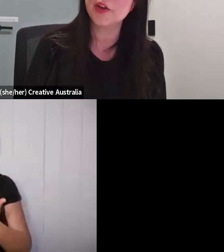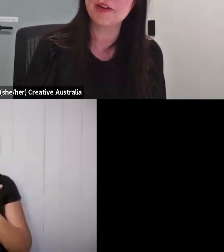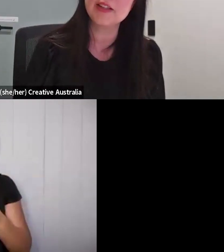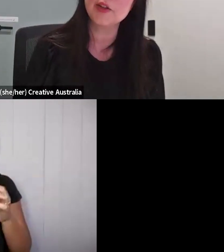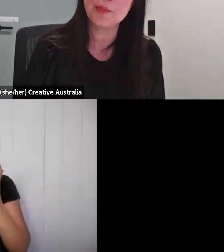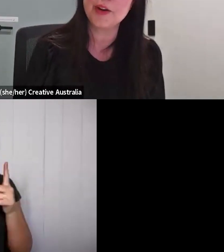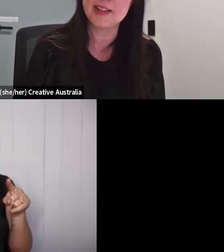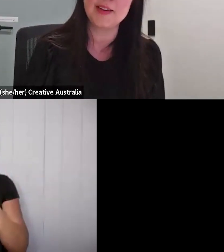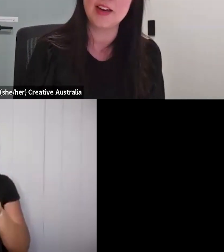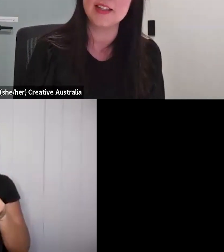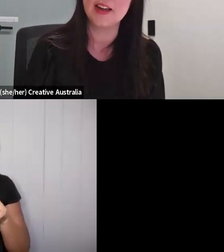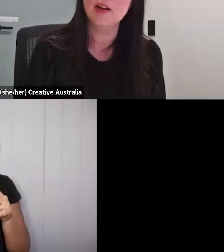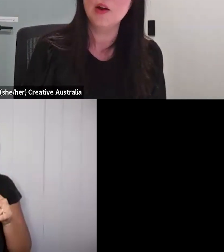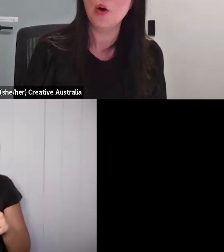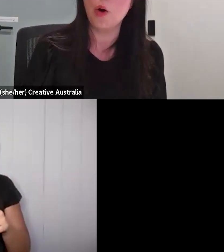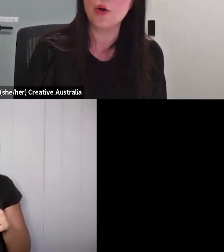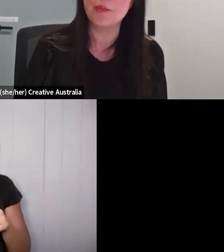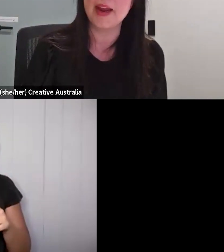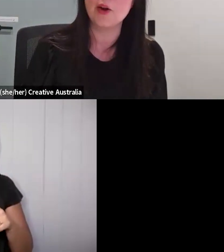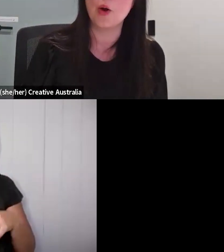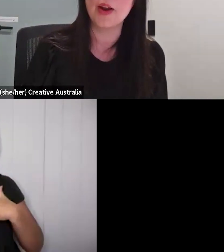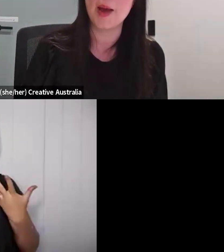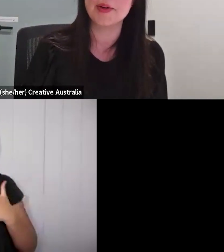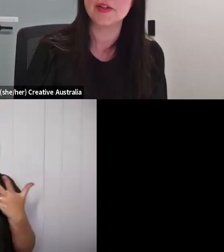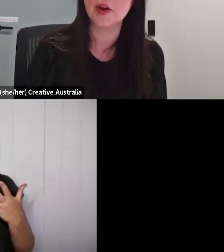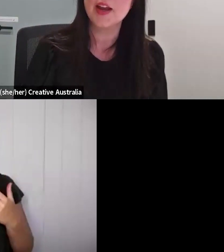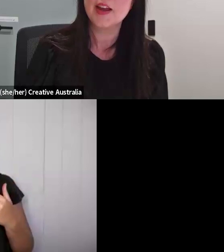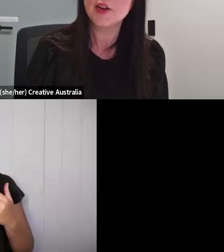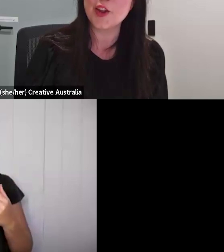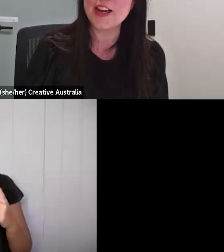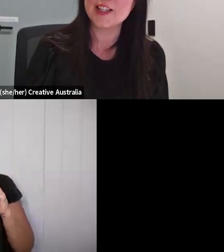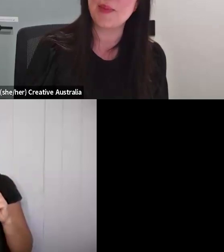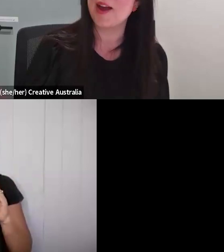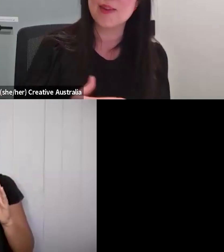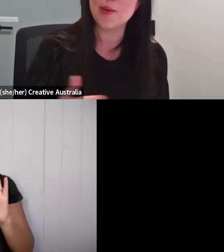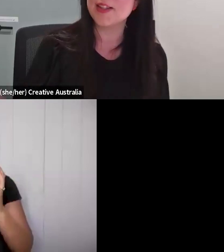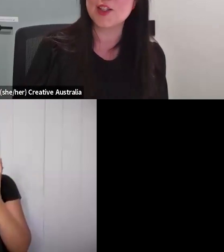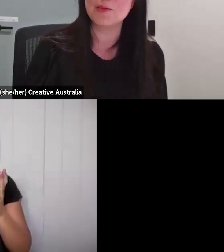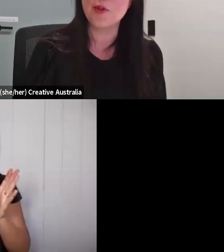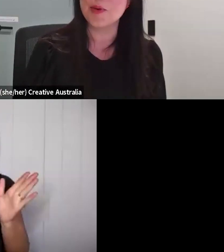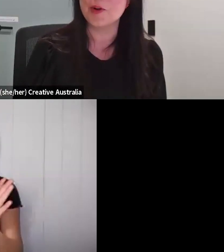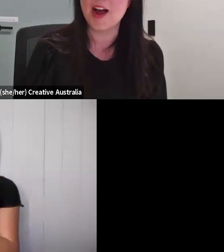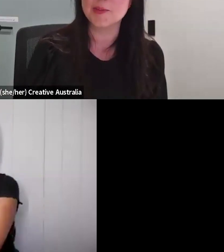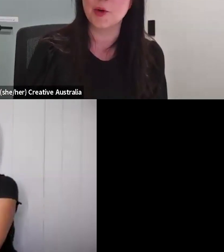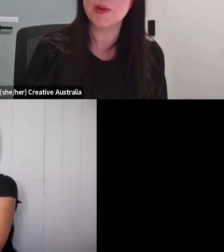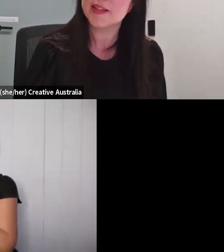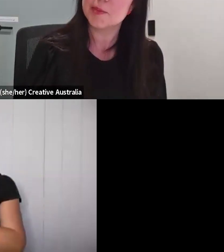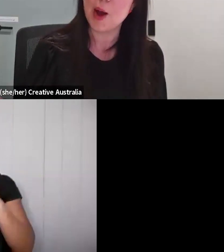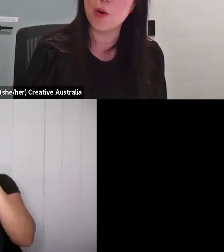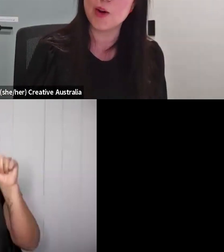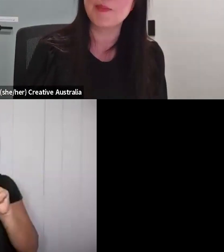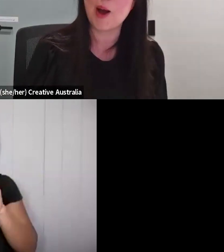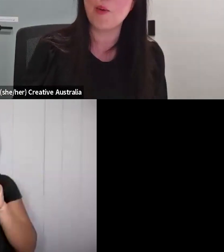so there are no preconceived ideas about what could be or what could happen. It is about